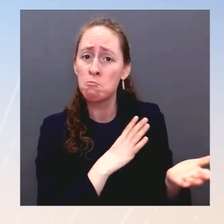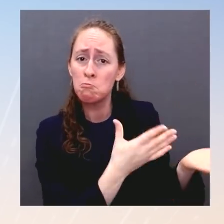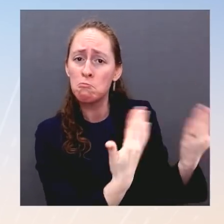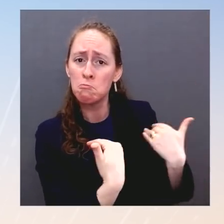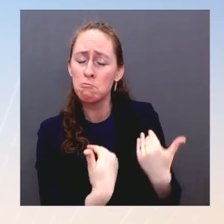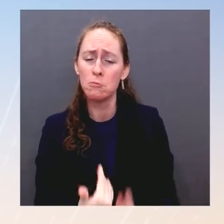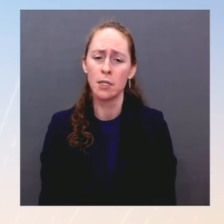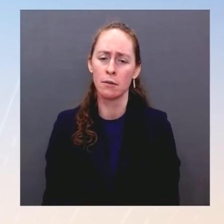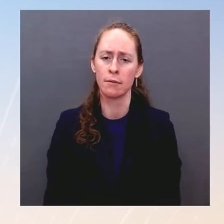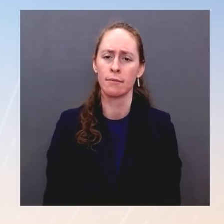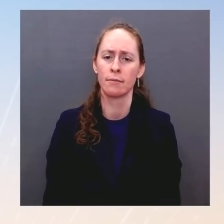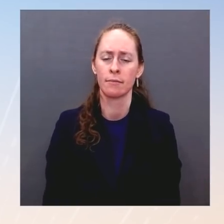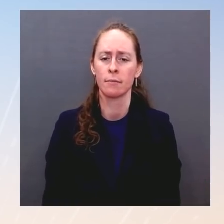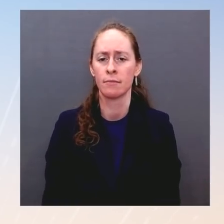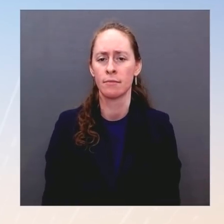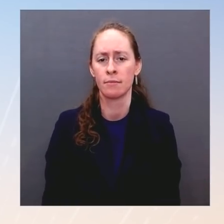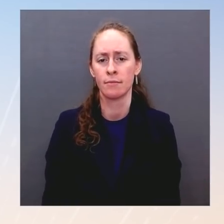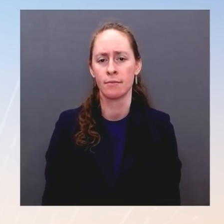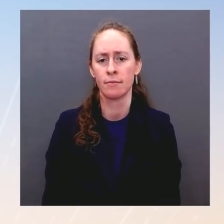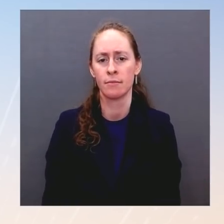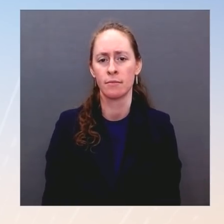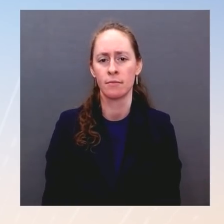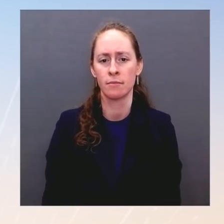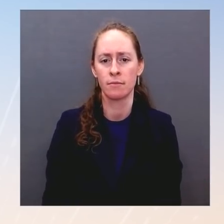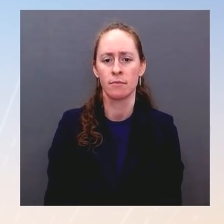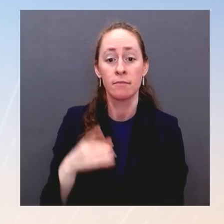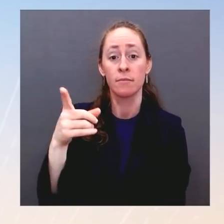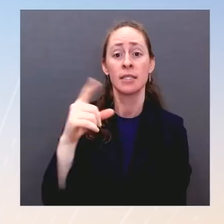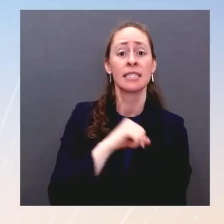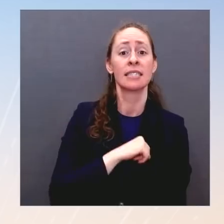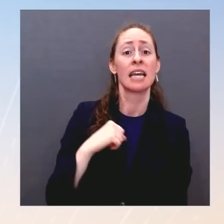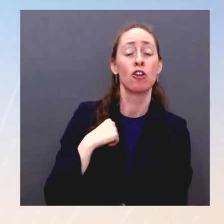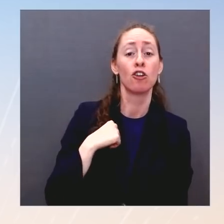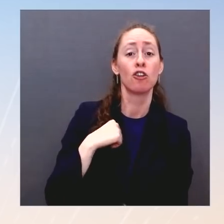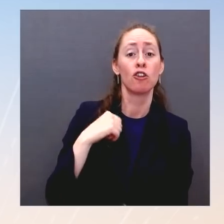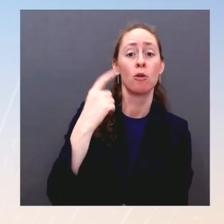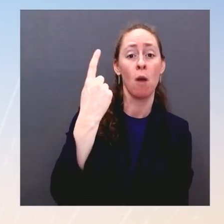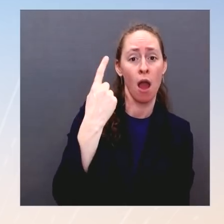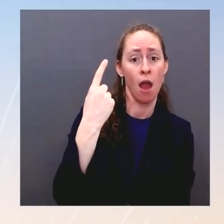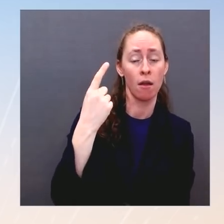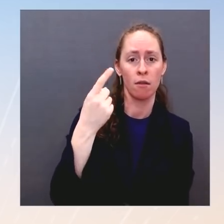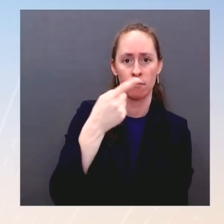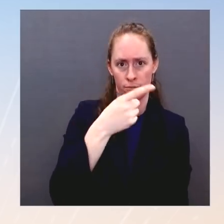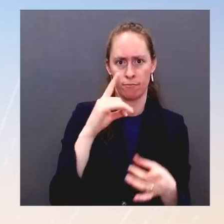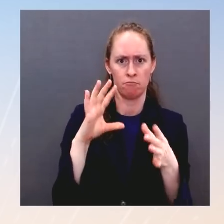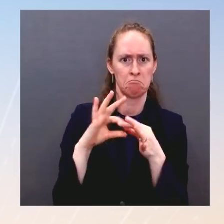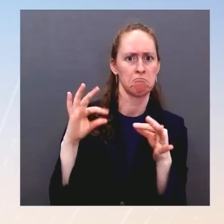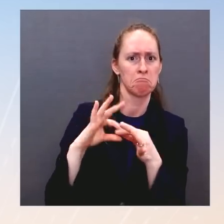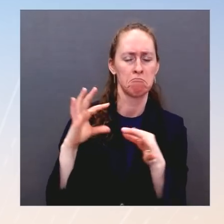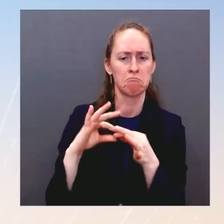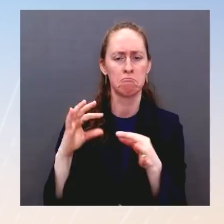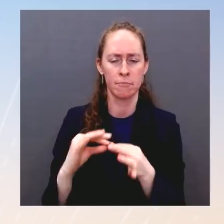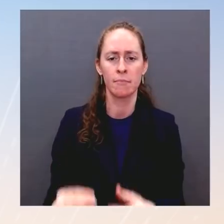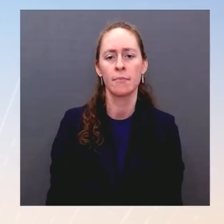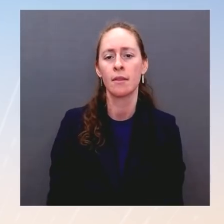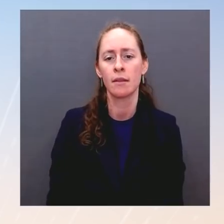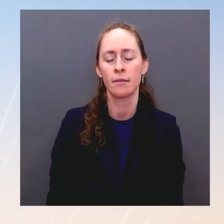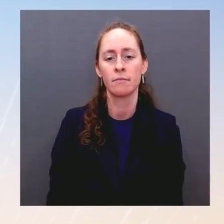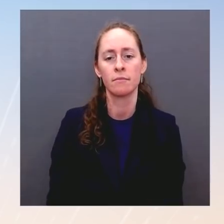a $10 billion emergency supplemental package. Just, does the administration support that proposal? Ms. Psaki: We are having ongoing conversations